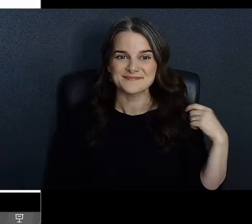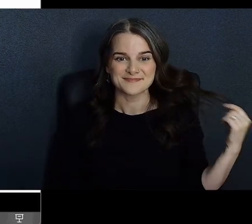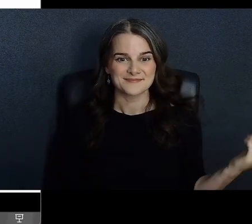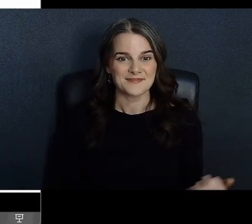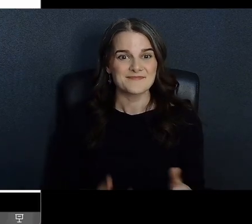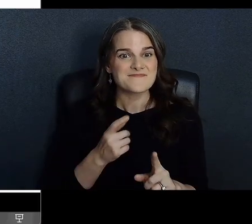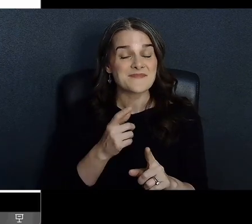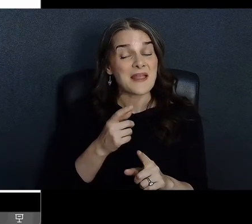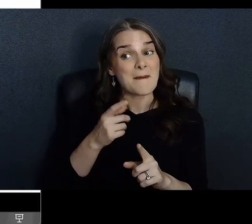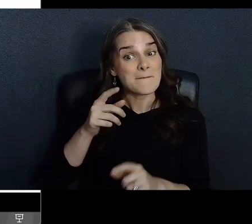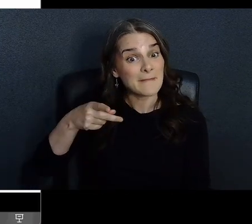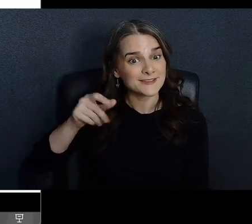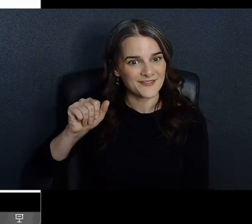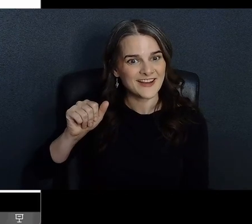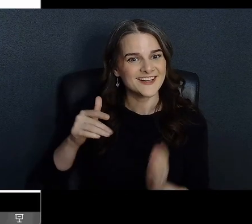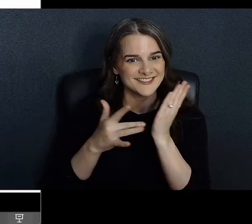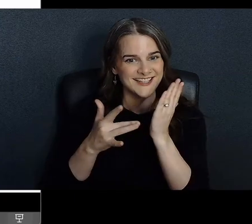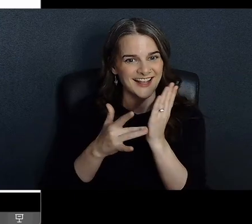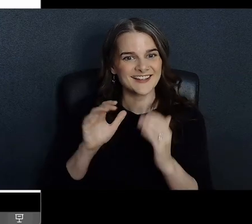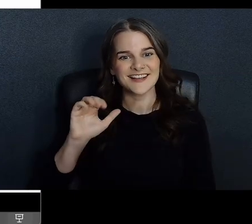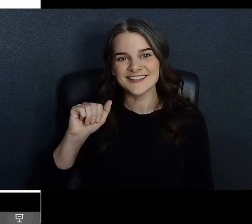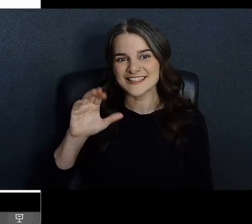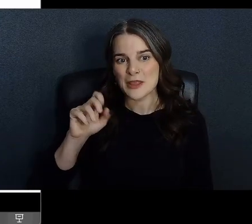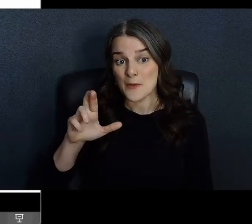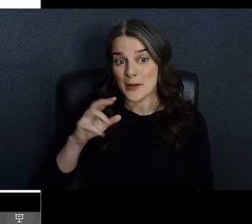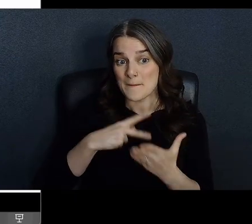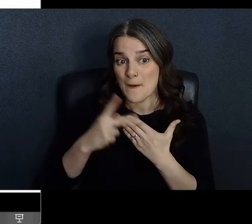from the Pennsylvania Tech Accelerator program, sponsored